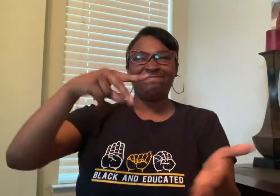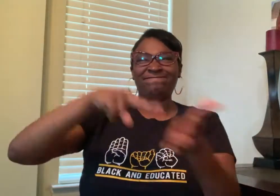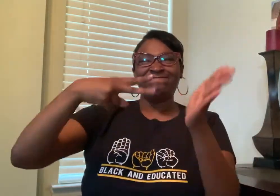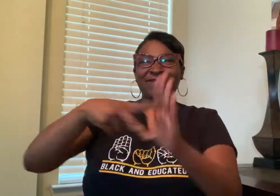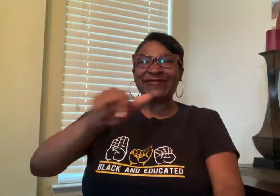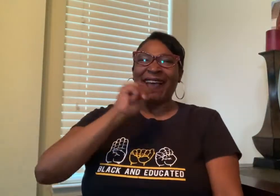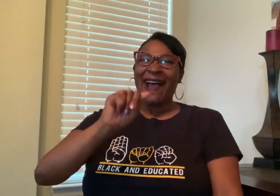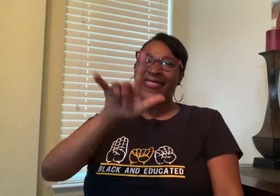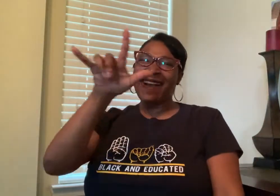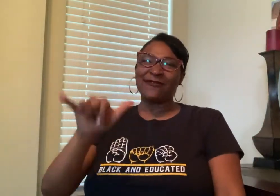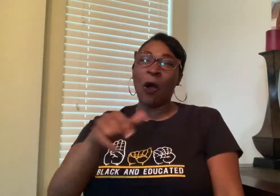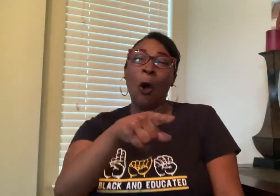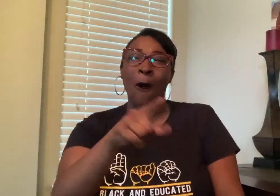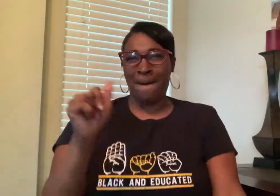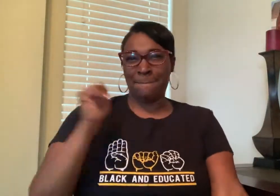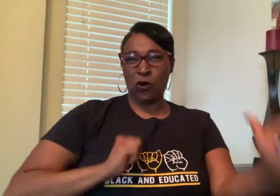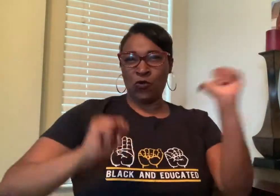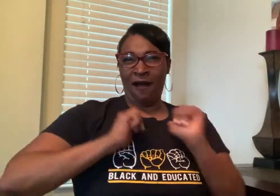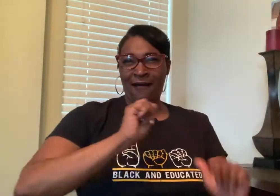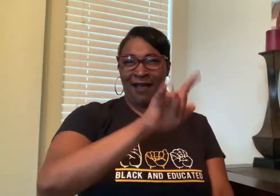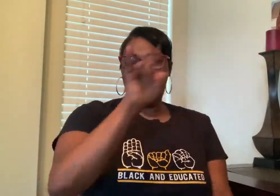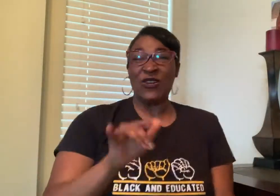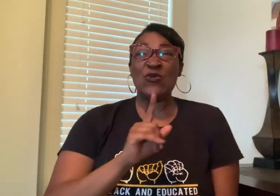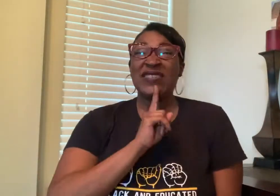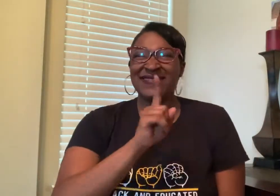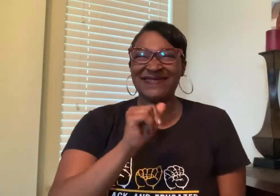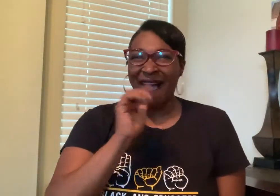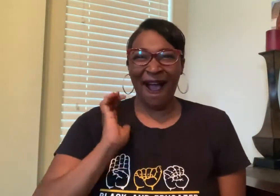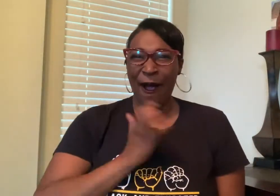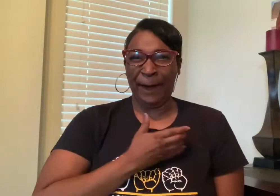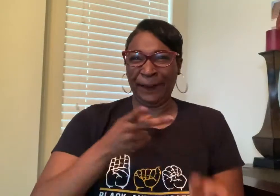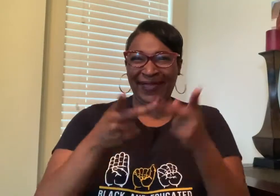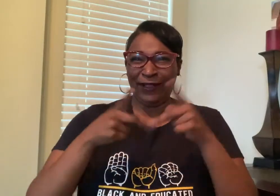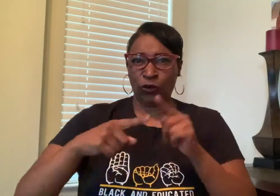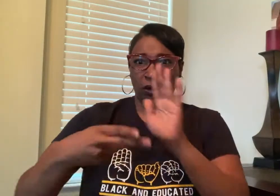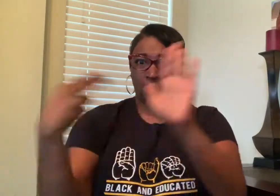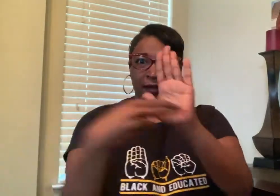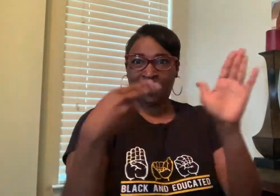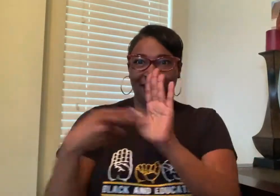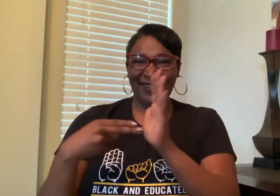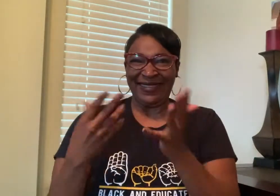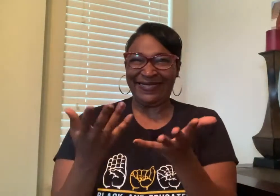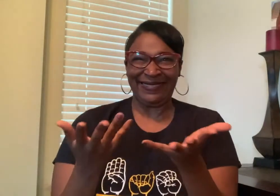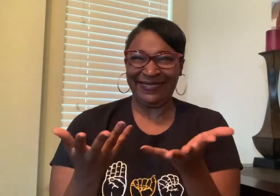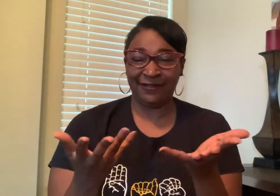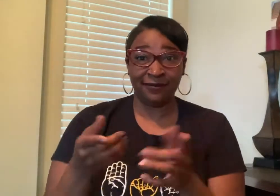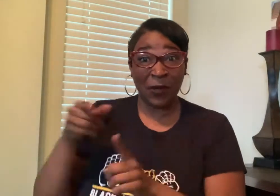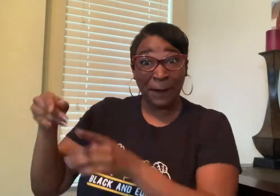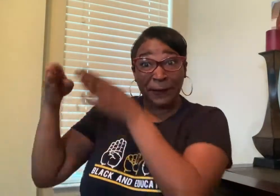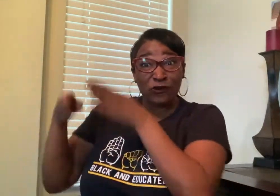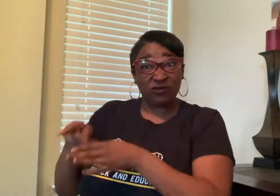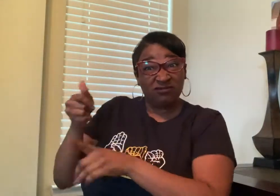Black Lives Matter, but if they do, it’s just performative allyship. But we need to stop labeling.